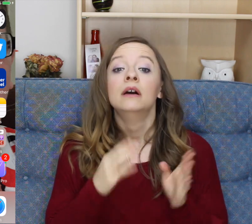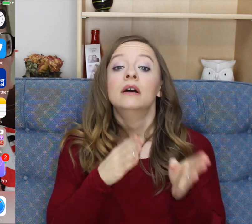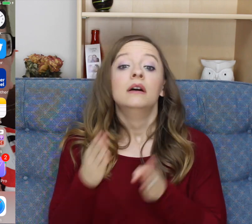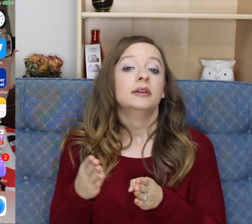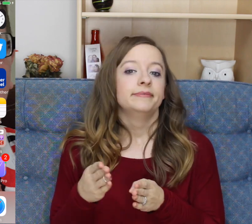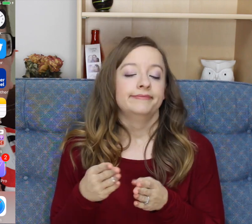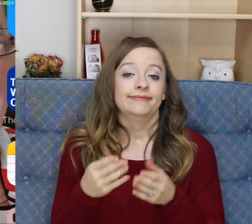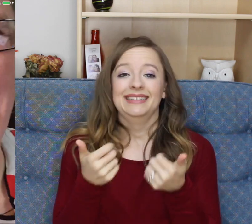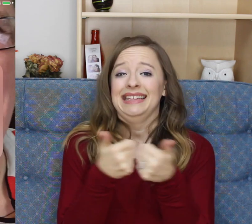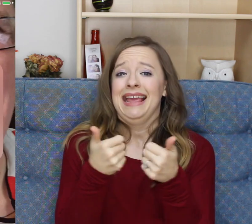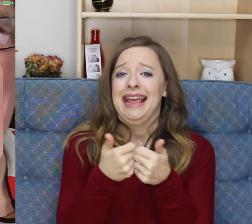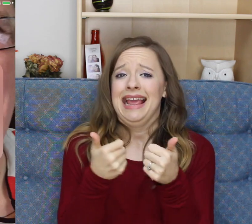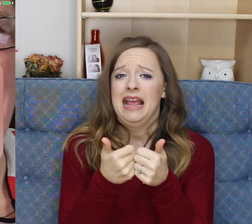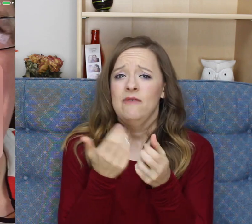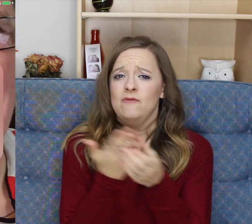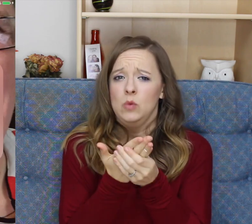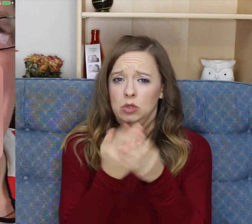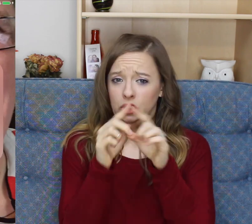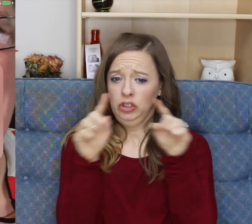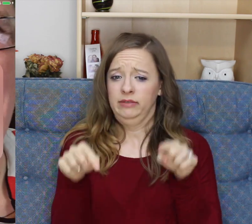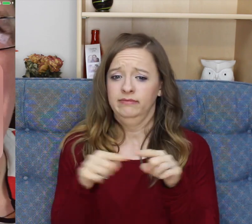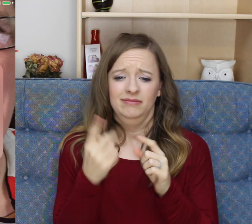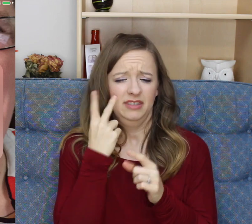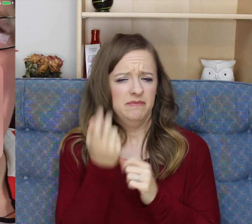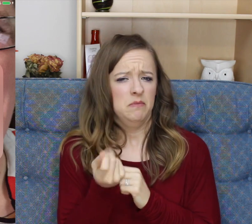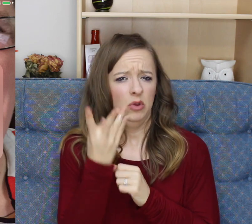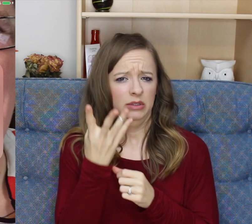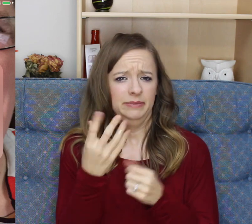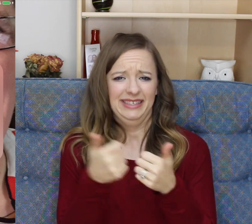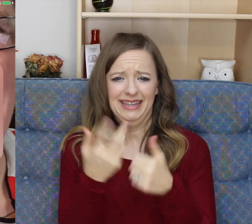Next I have is my games folder. So as you can see I have multiple